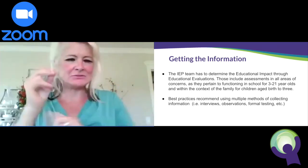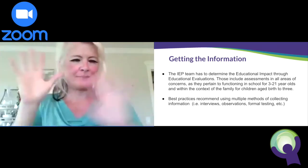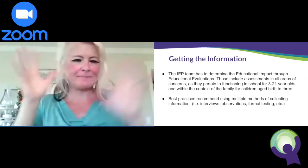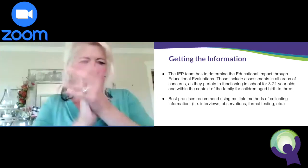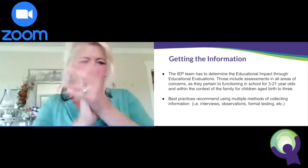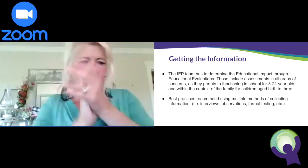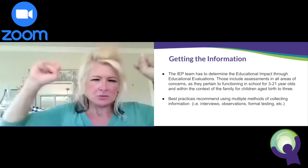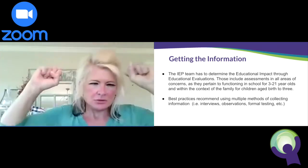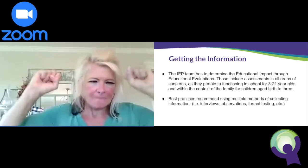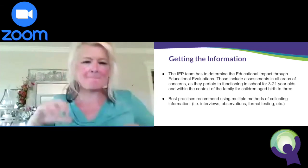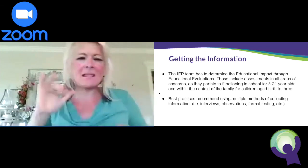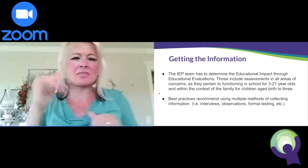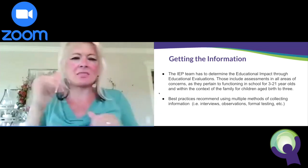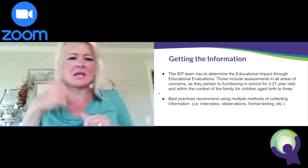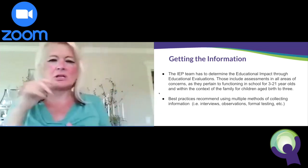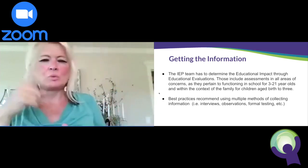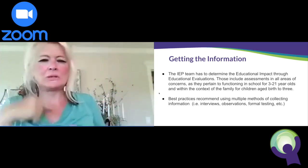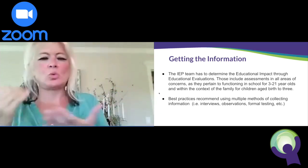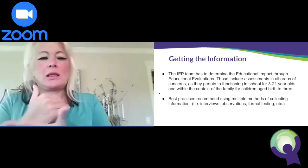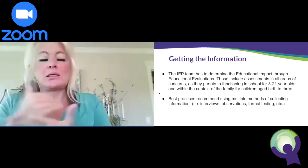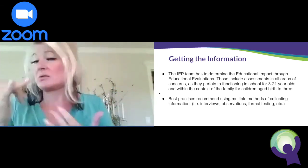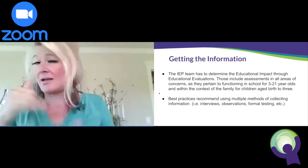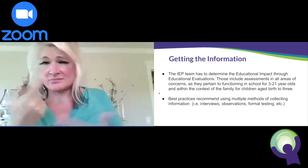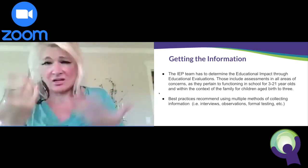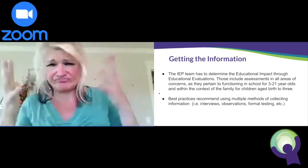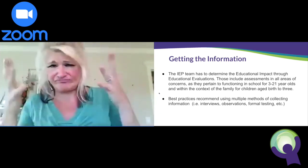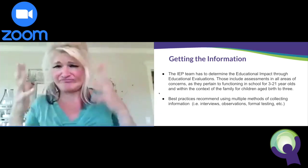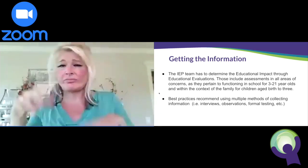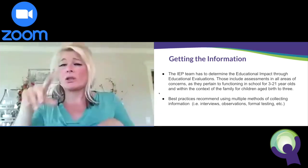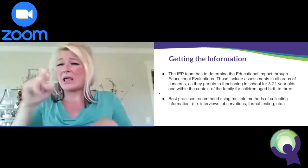15 minutes left, okay. All right, so